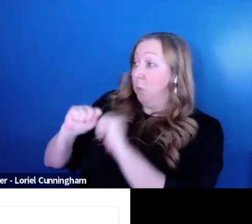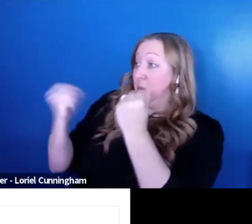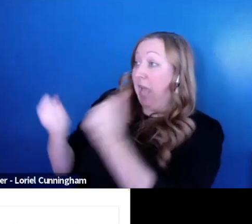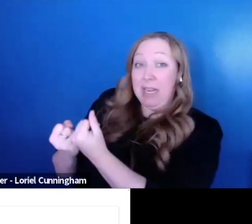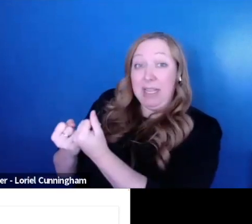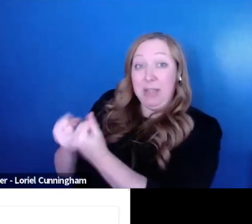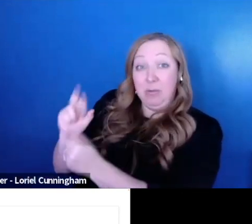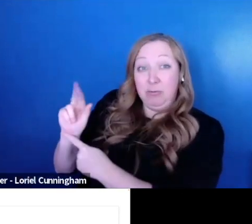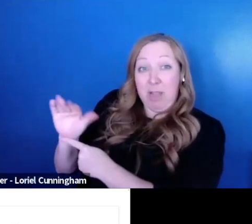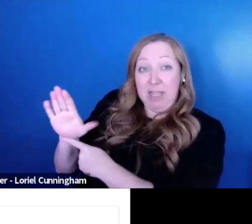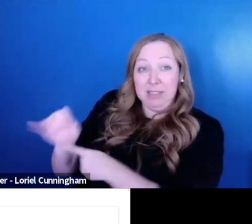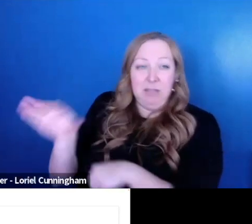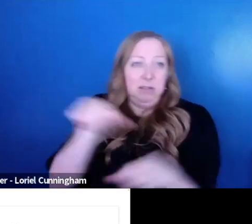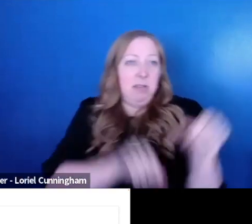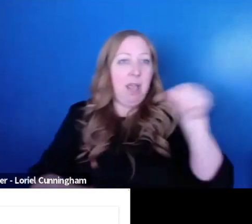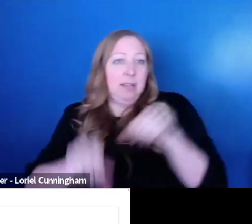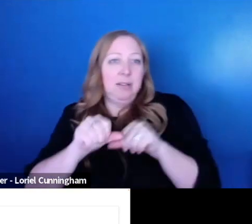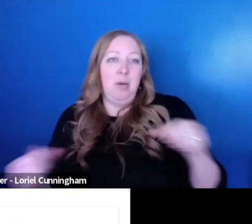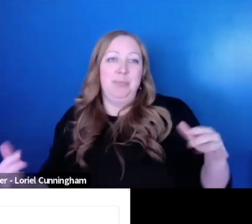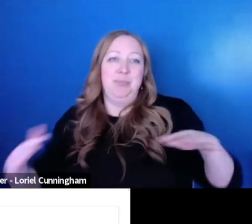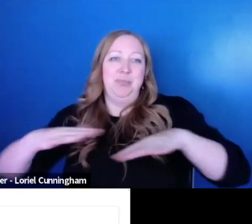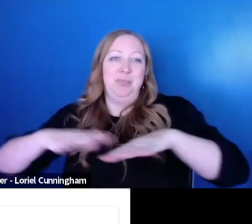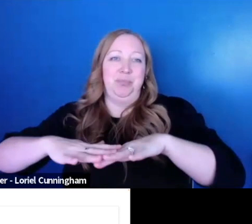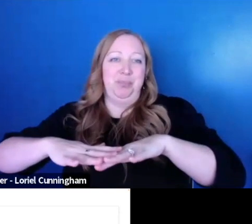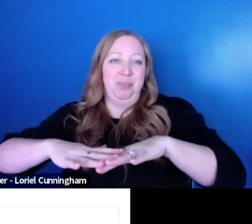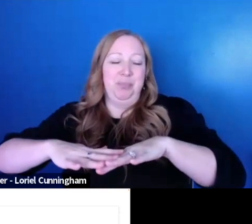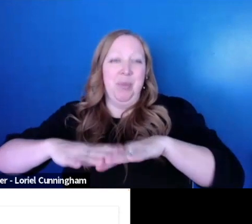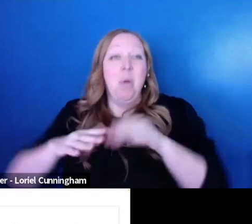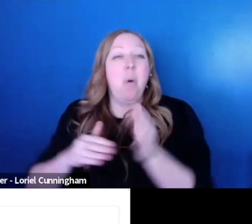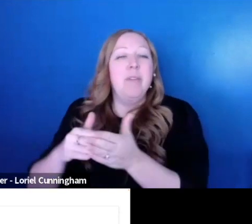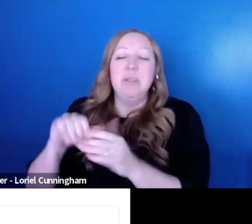so if we think in society we' re moving beyond race, you may